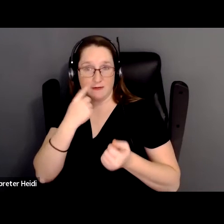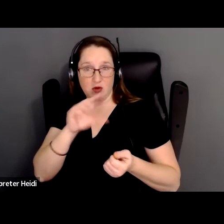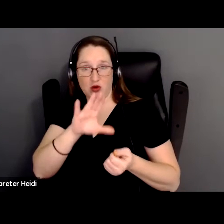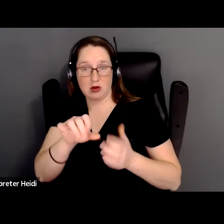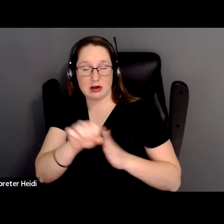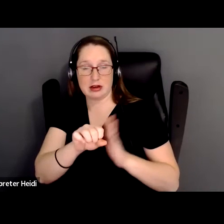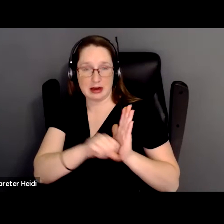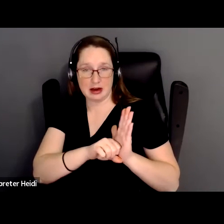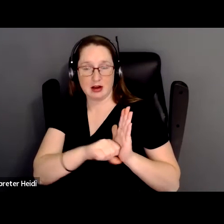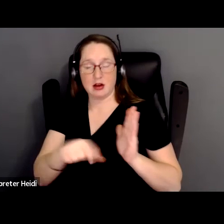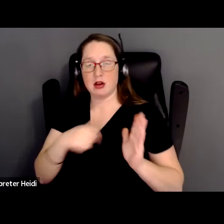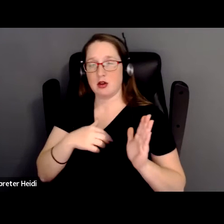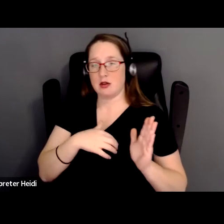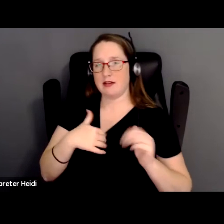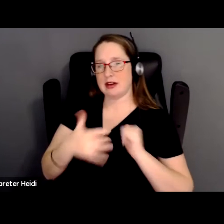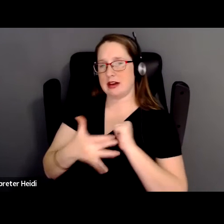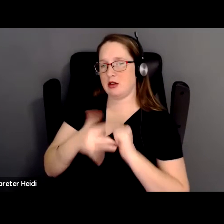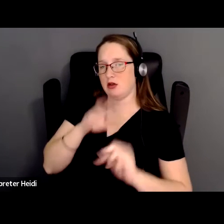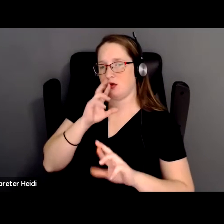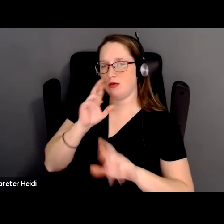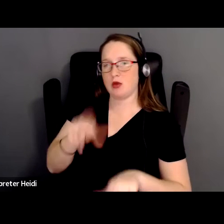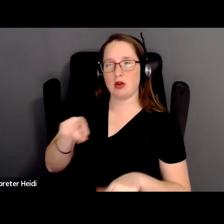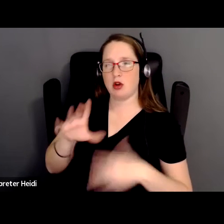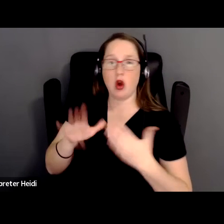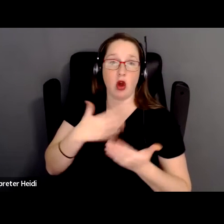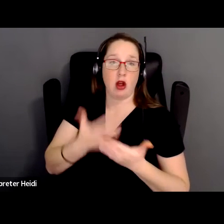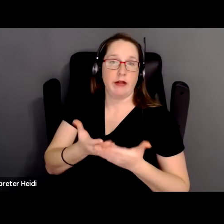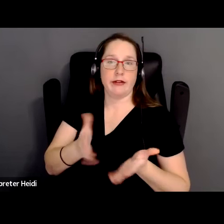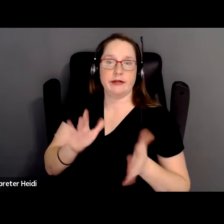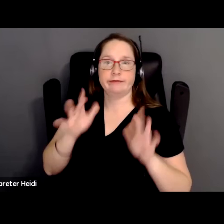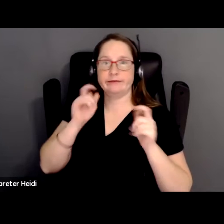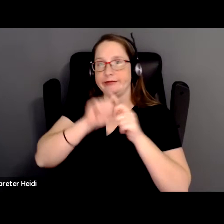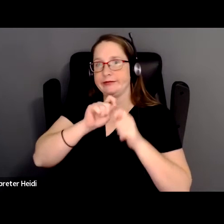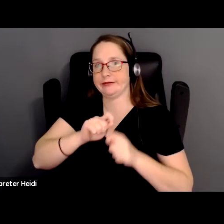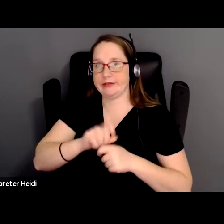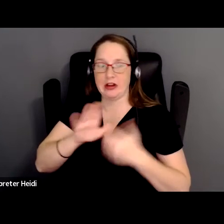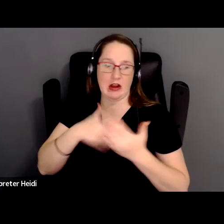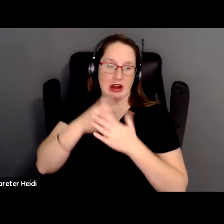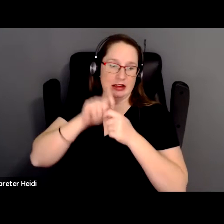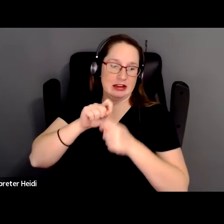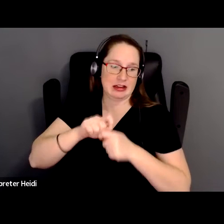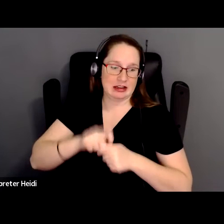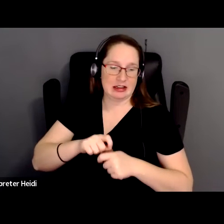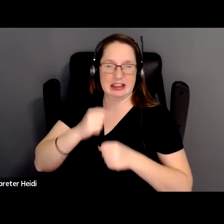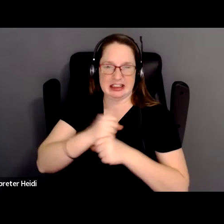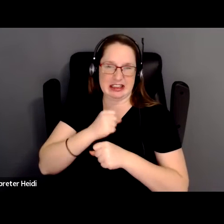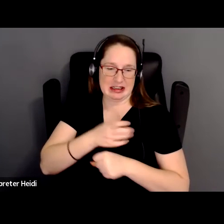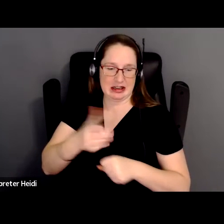We have a technical report that has, in all of its glorious detail all these detailed statistics that we keep every year.